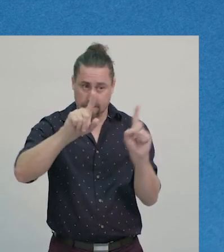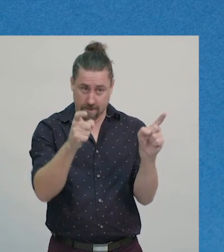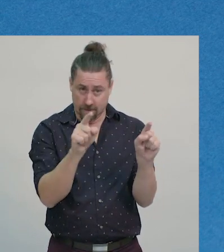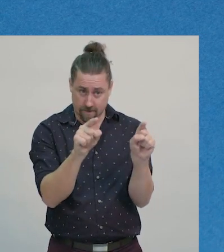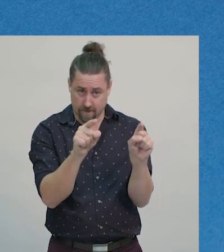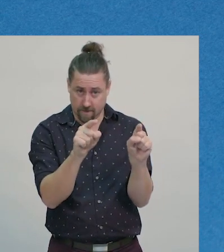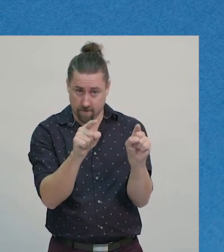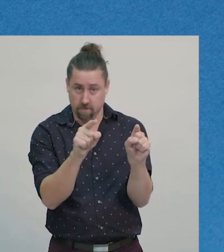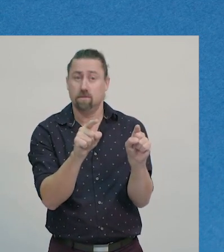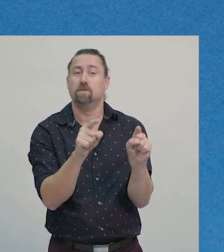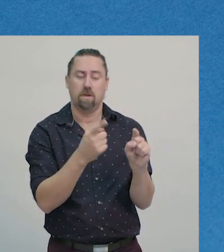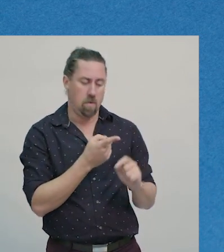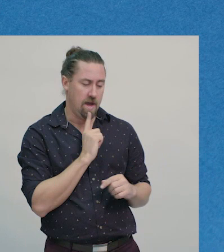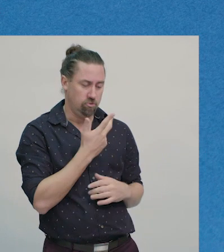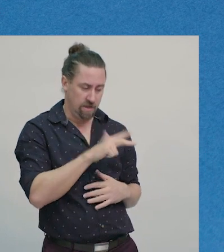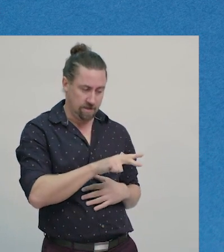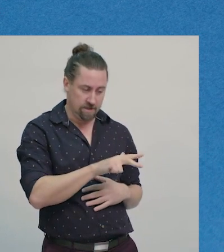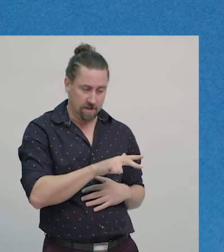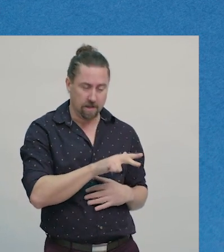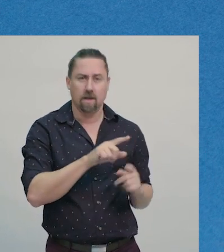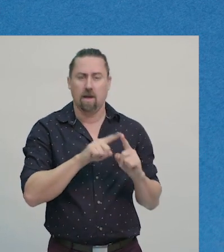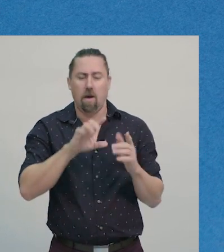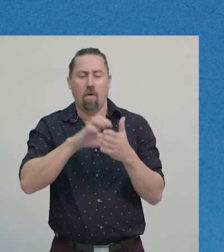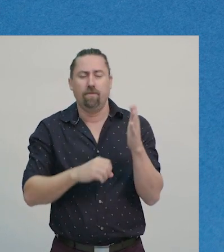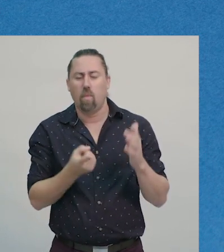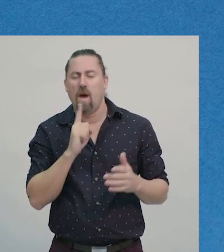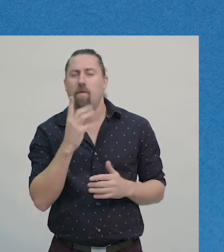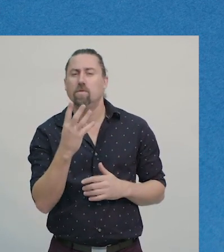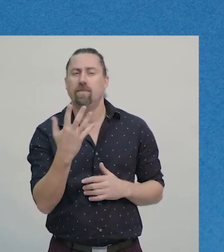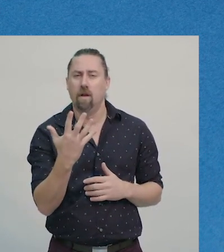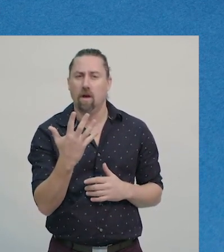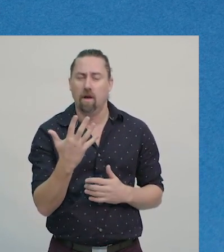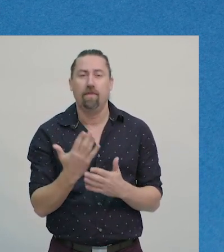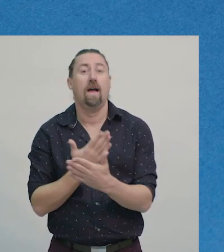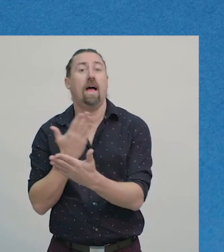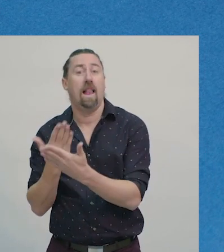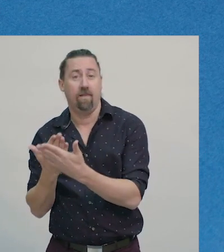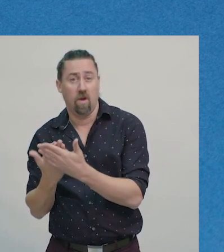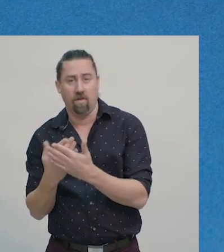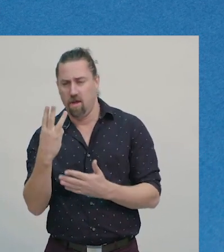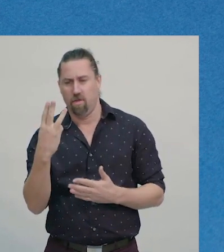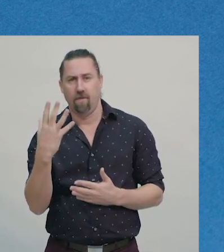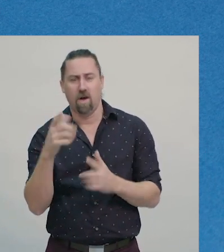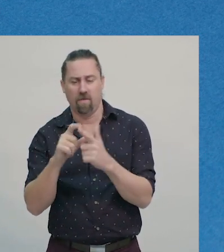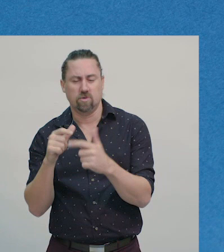So that is 180 degrees subtract 145 degrees, which leaves us with 35 degrees.